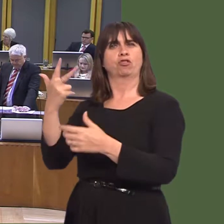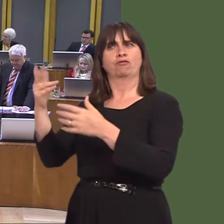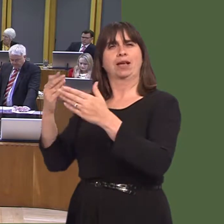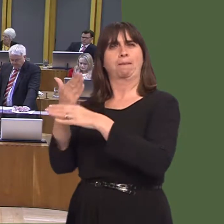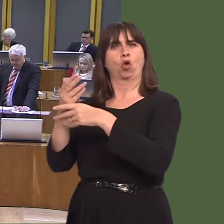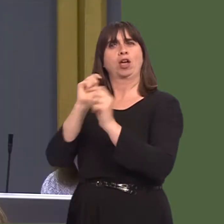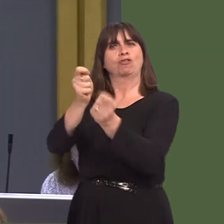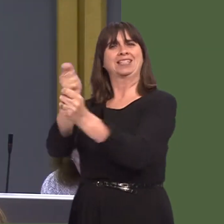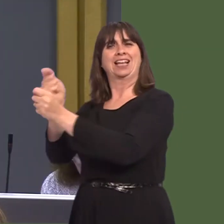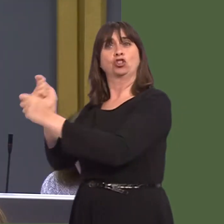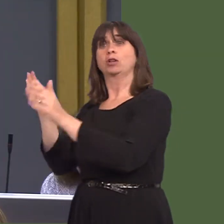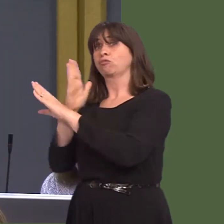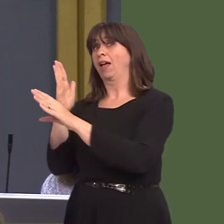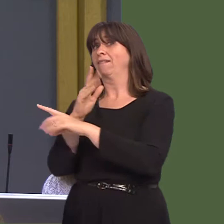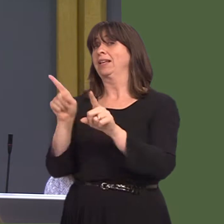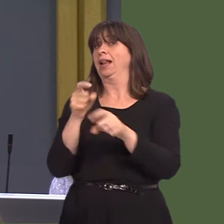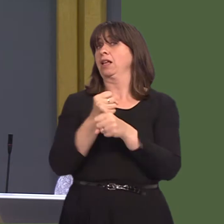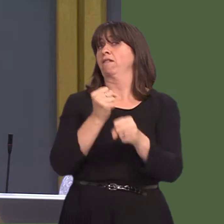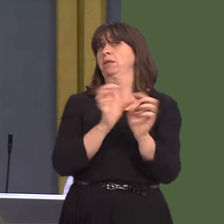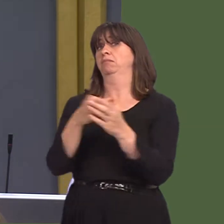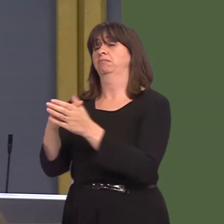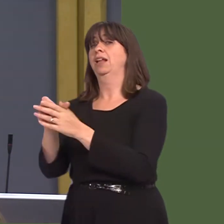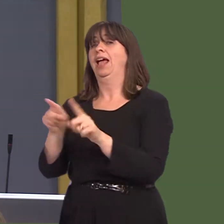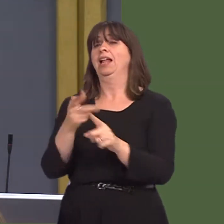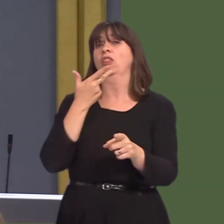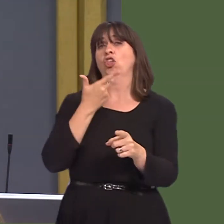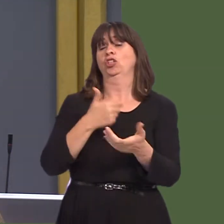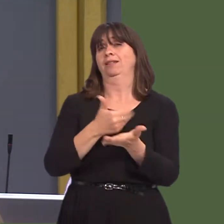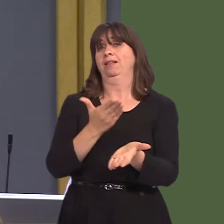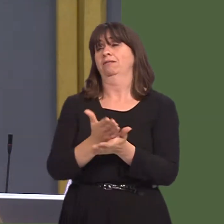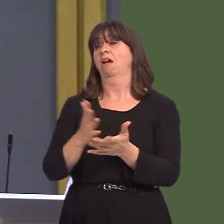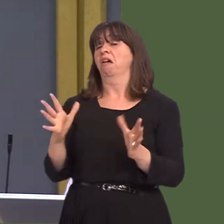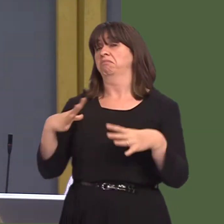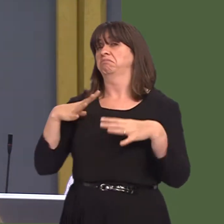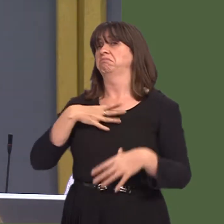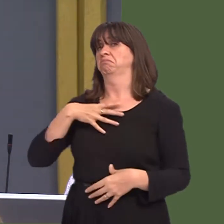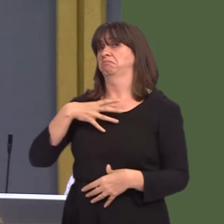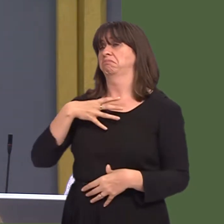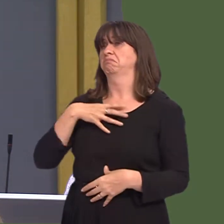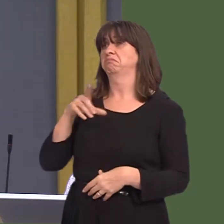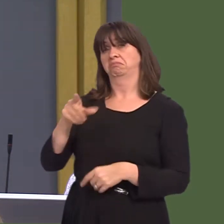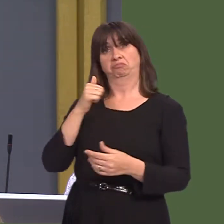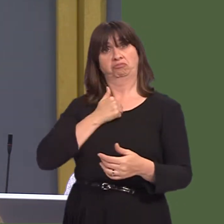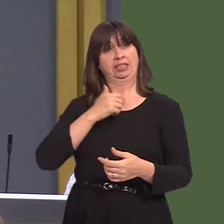including private as well as public and third sector employers. Would you agree, First Minister, that we need to embed commitment and progress towards the